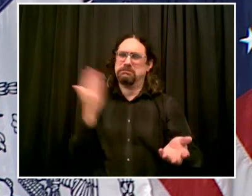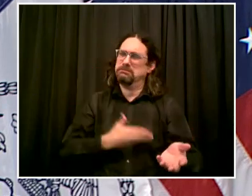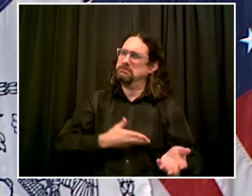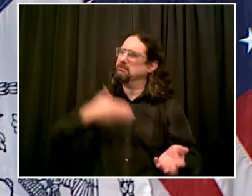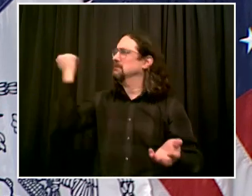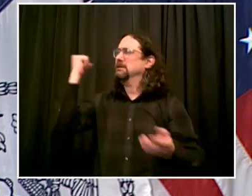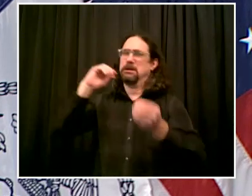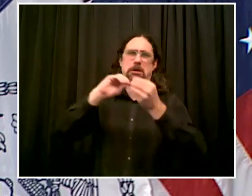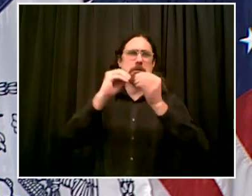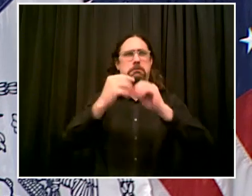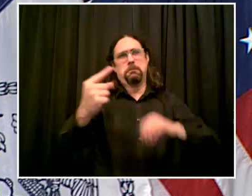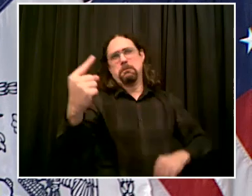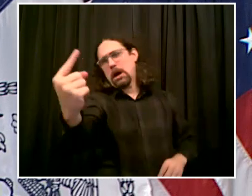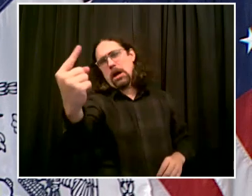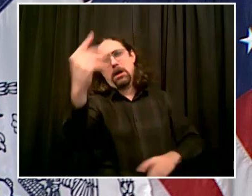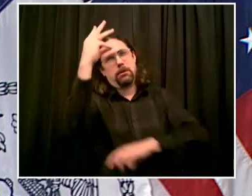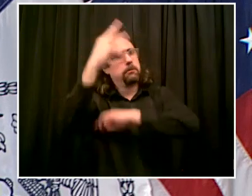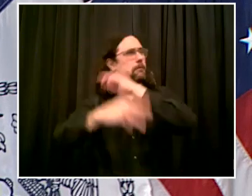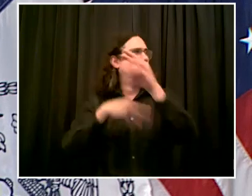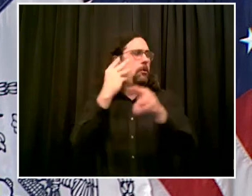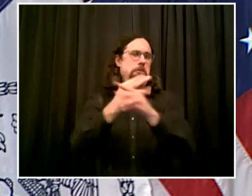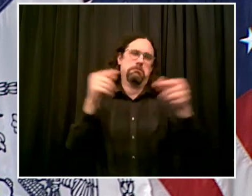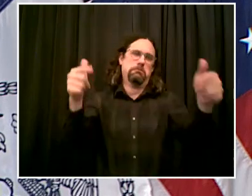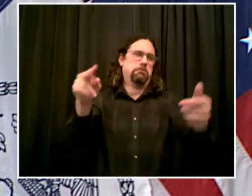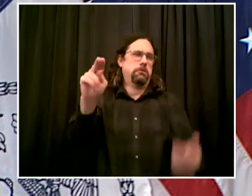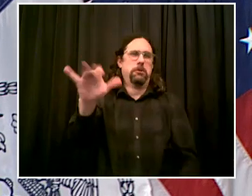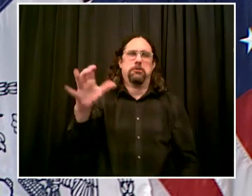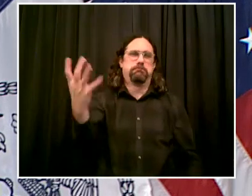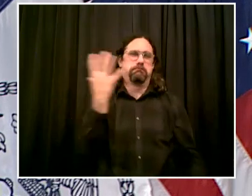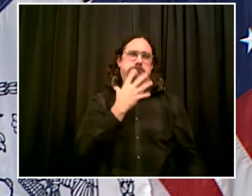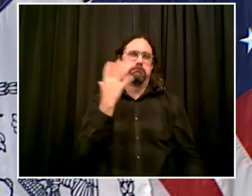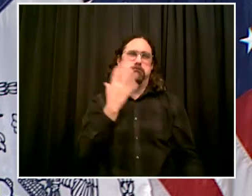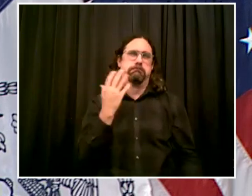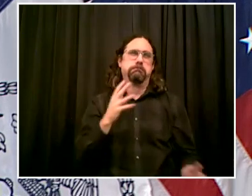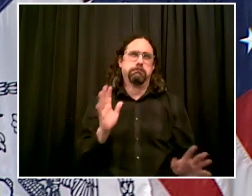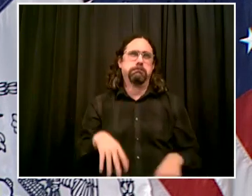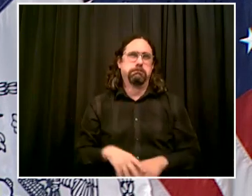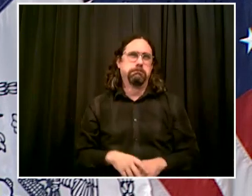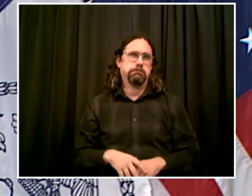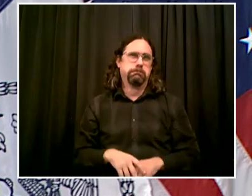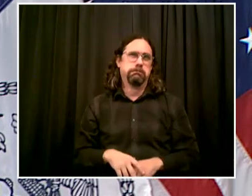WE ANALYZE THIS. N IRENCET EYARS, SOME MILLIONAIRES AND BILLIONAIRES HAE VLEFT, SOME MILLIONAIRES